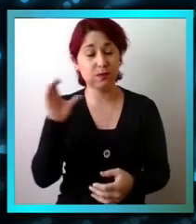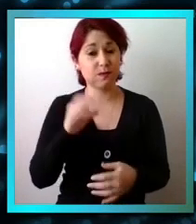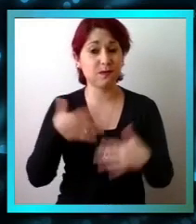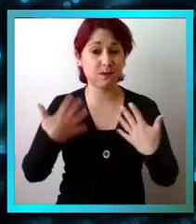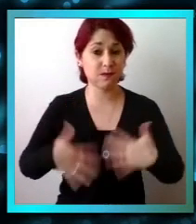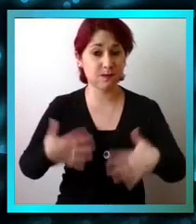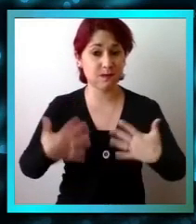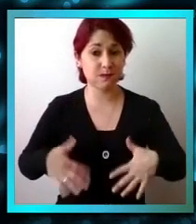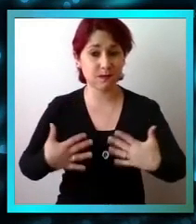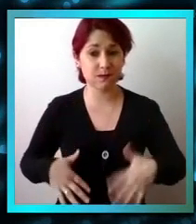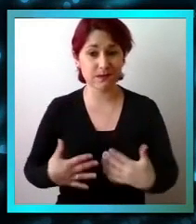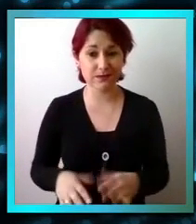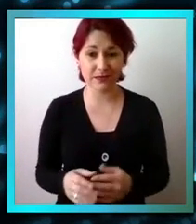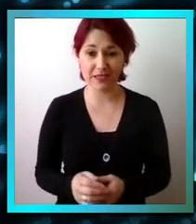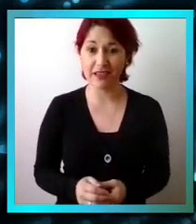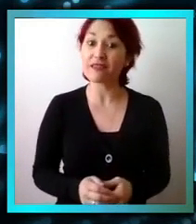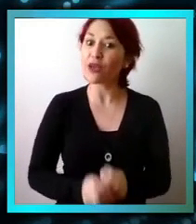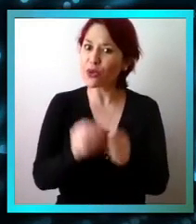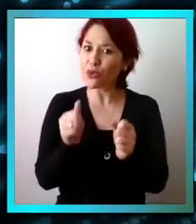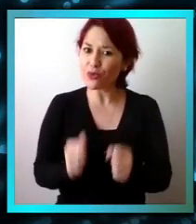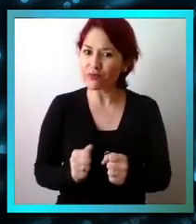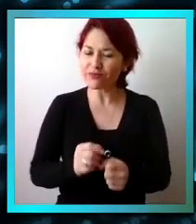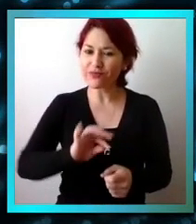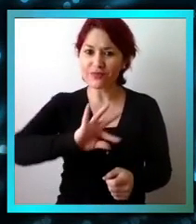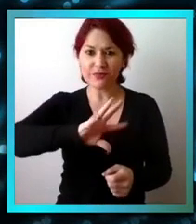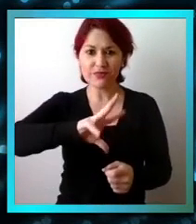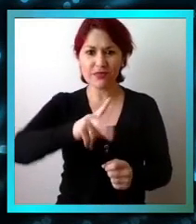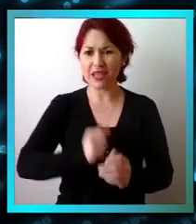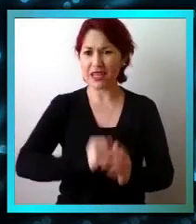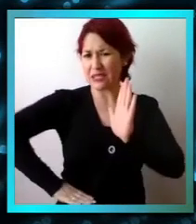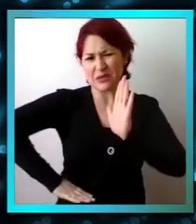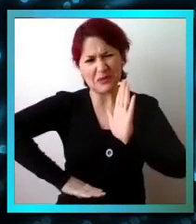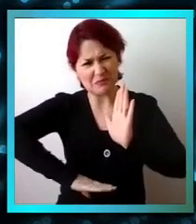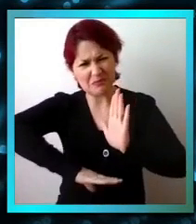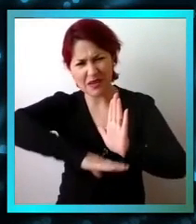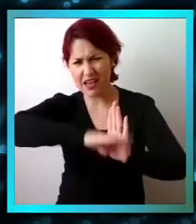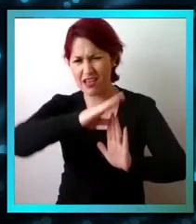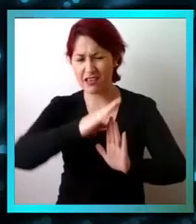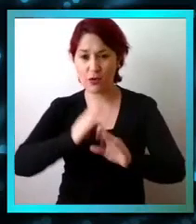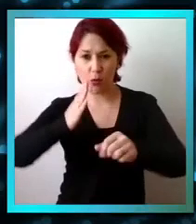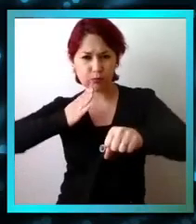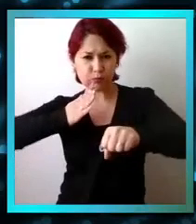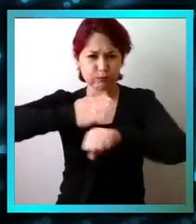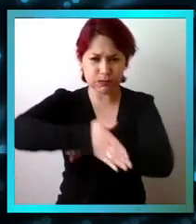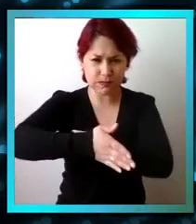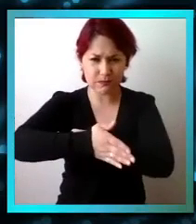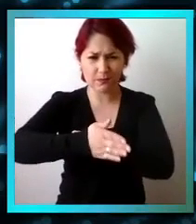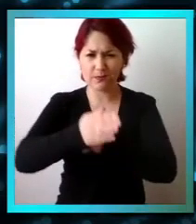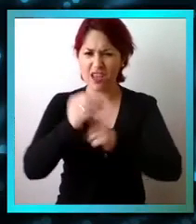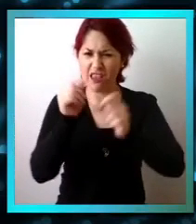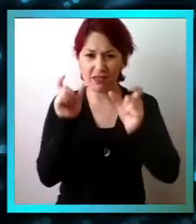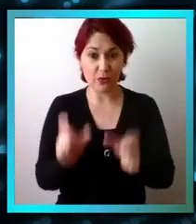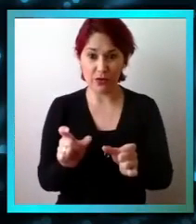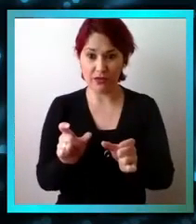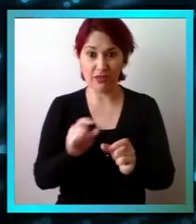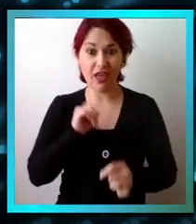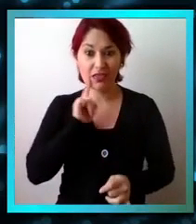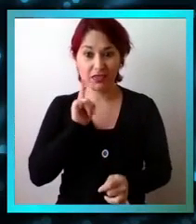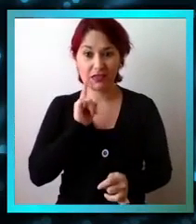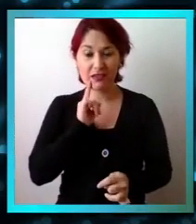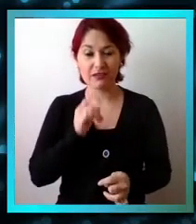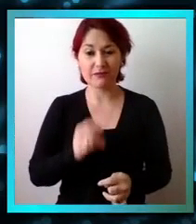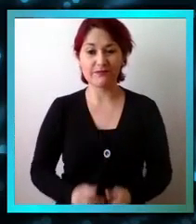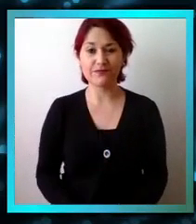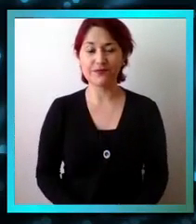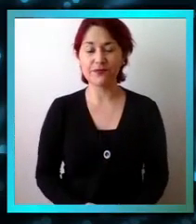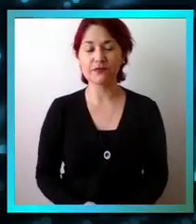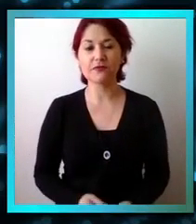uh security uh and uh at the moment they are money we're monitoring uh about 200 different groups